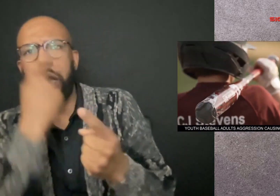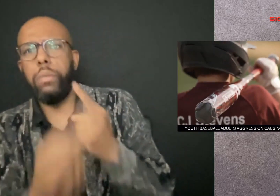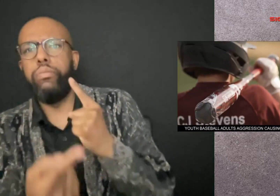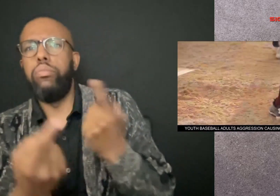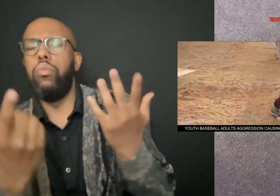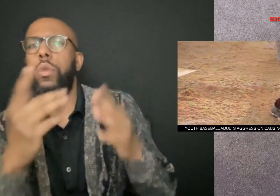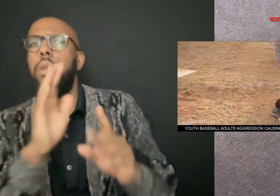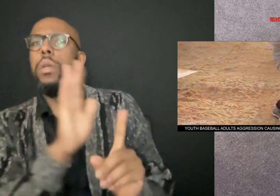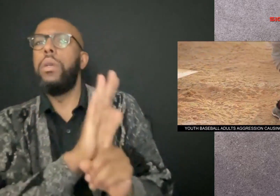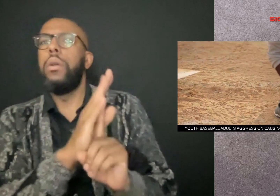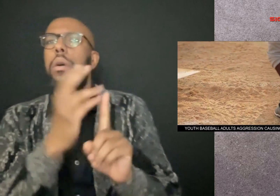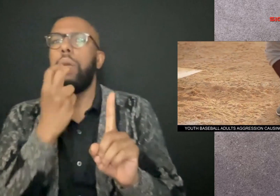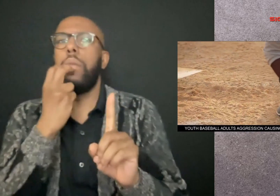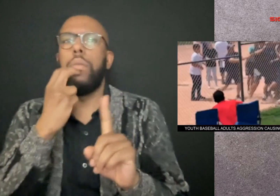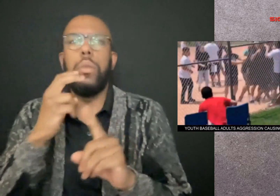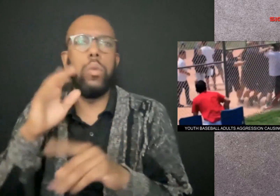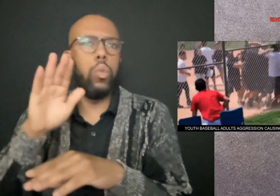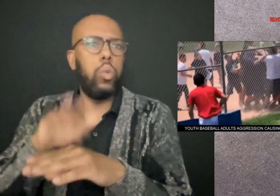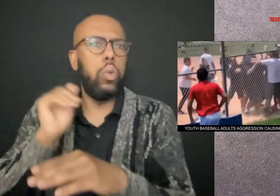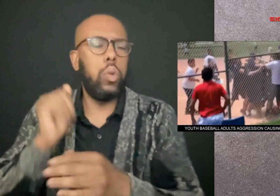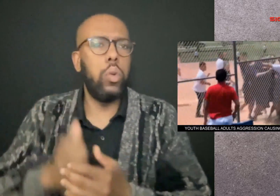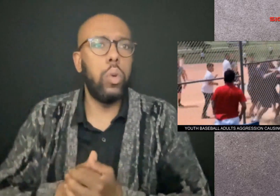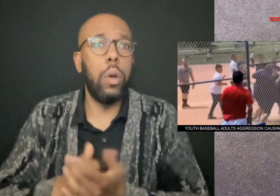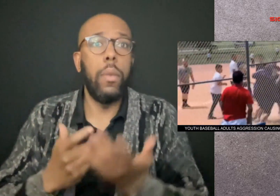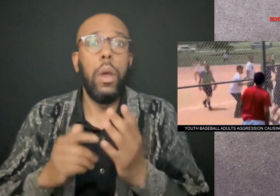coaches charging at umpires over disputed calls